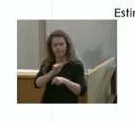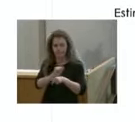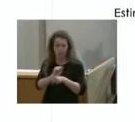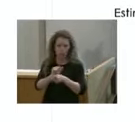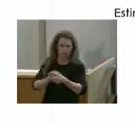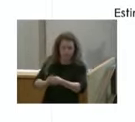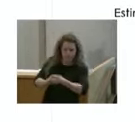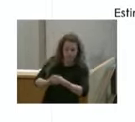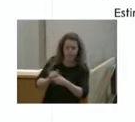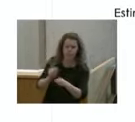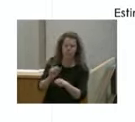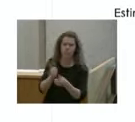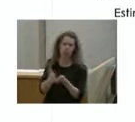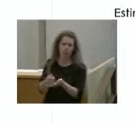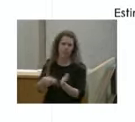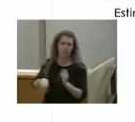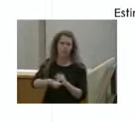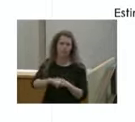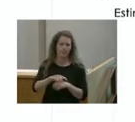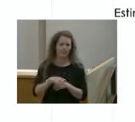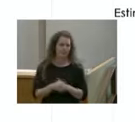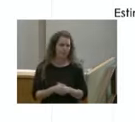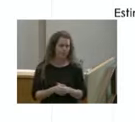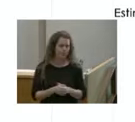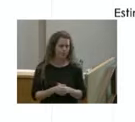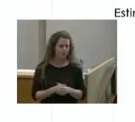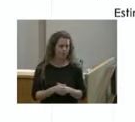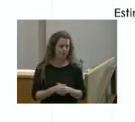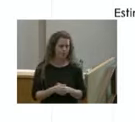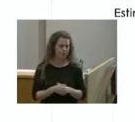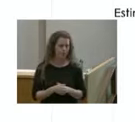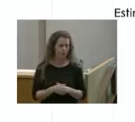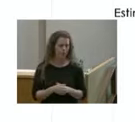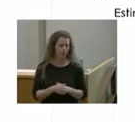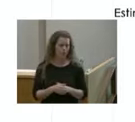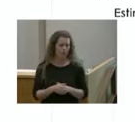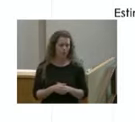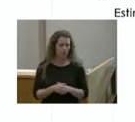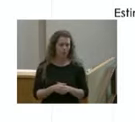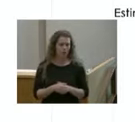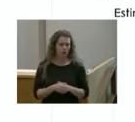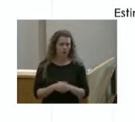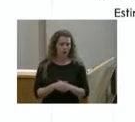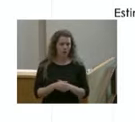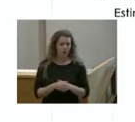to do it now. It doesn't make sense to build a whole new hospital outside of